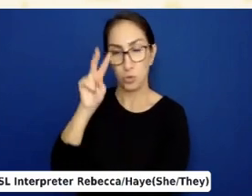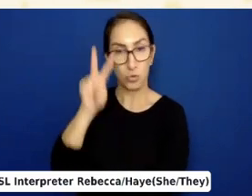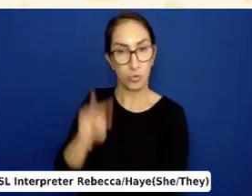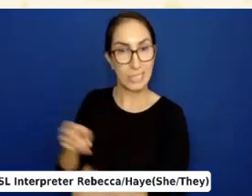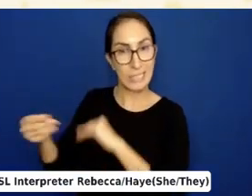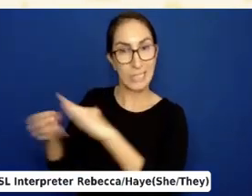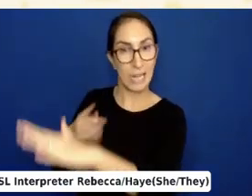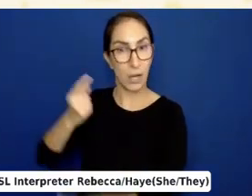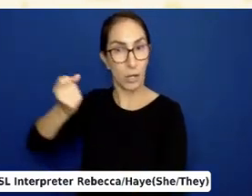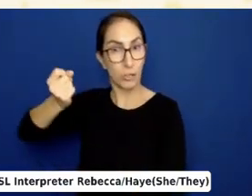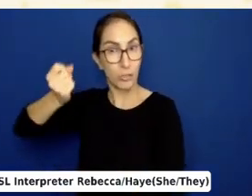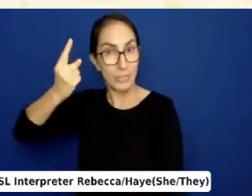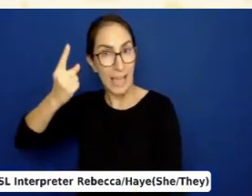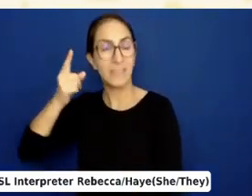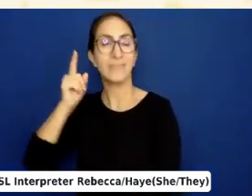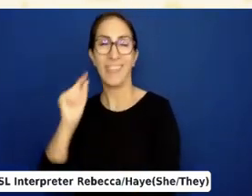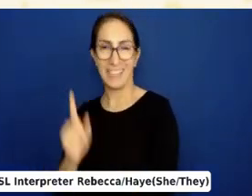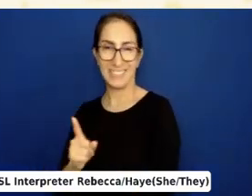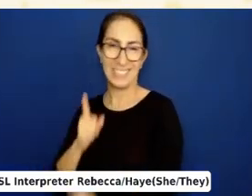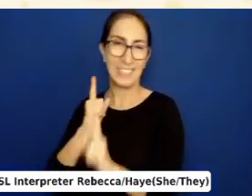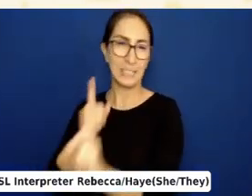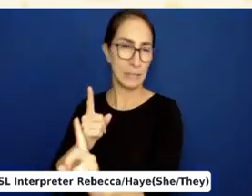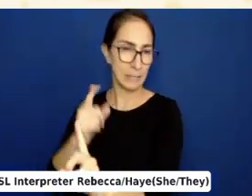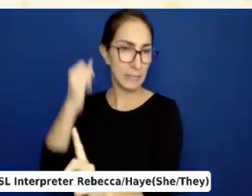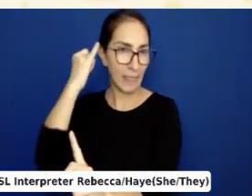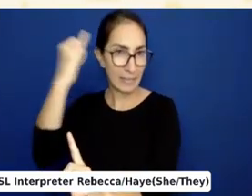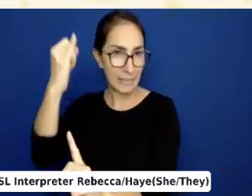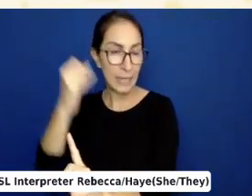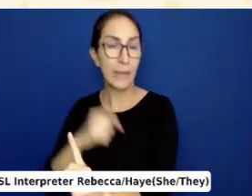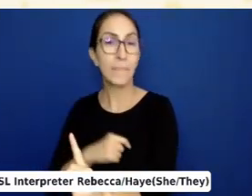And just to download the portion of information, that way is also a good idea.